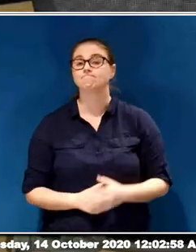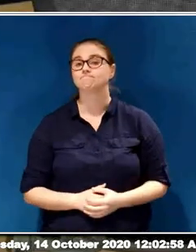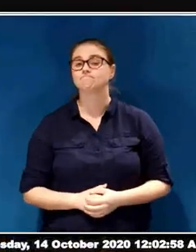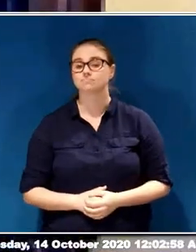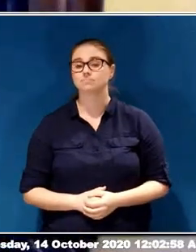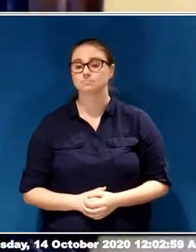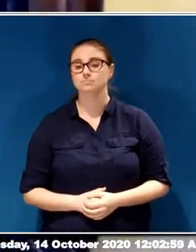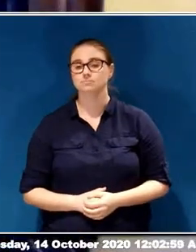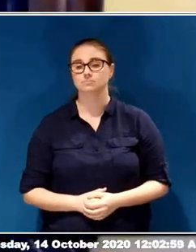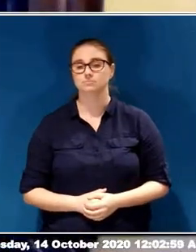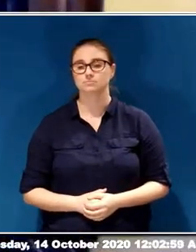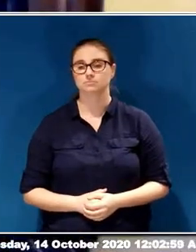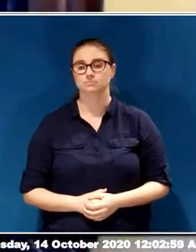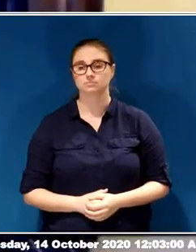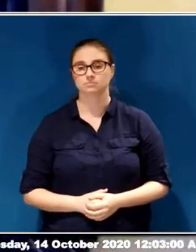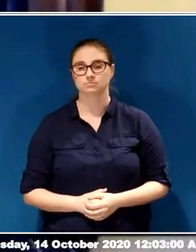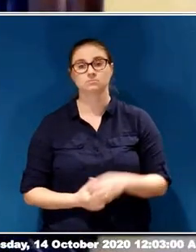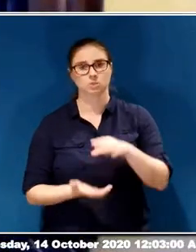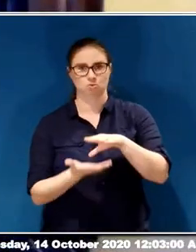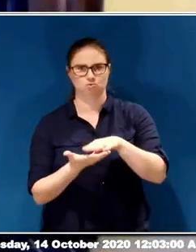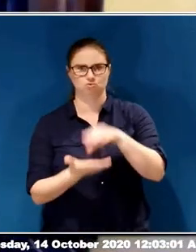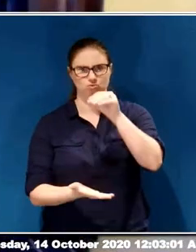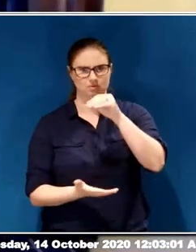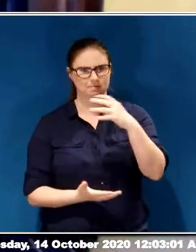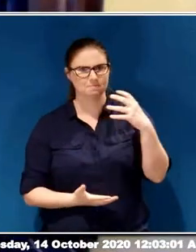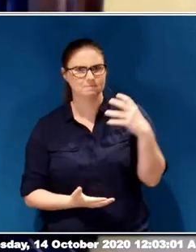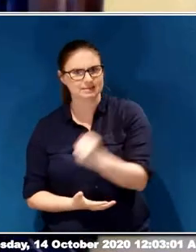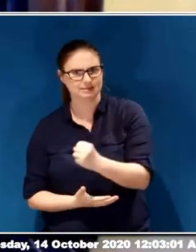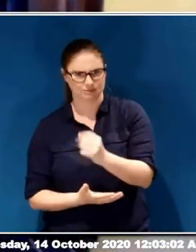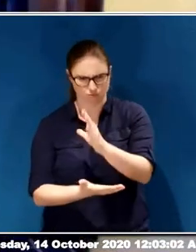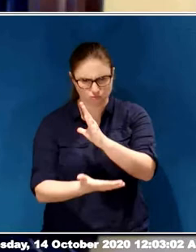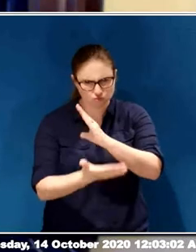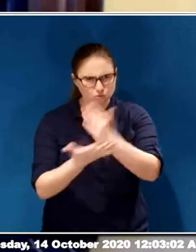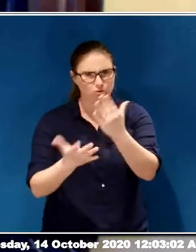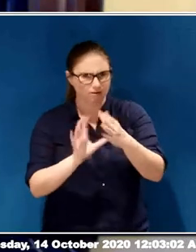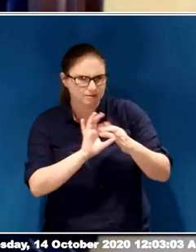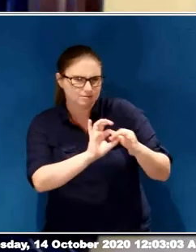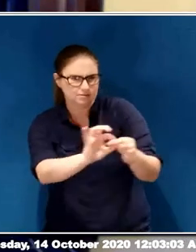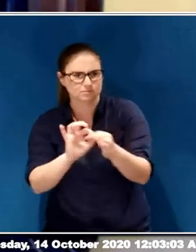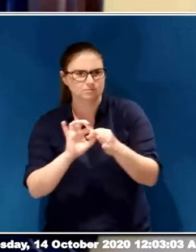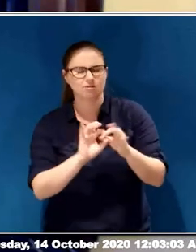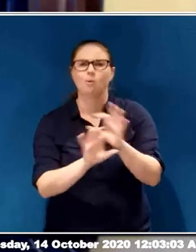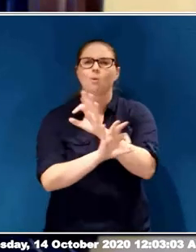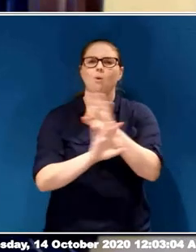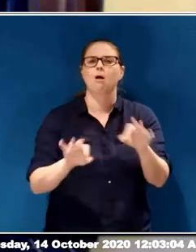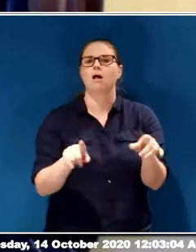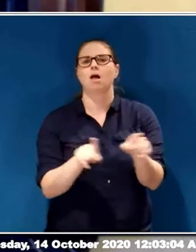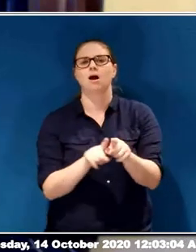It's not enough to drop them off at the same school gate in the morning and consider the job of inclusion done.